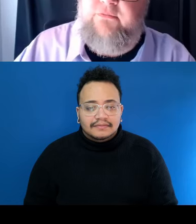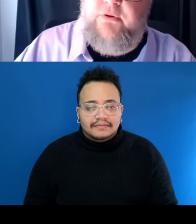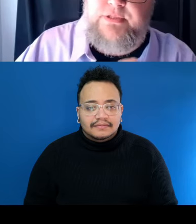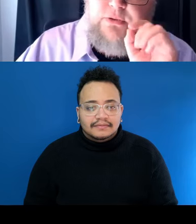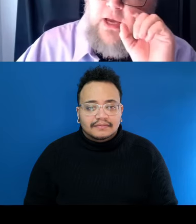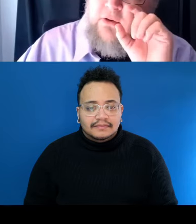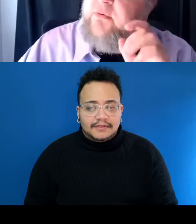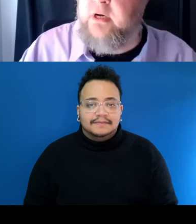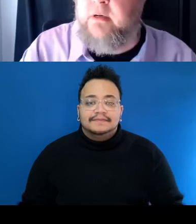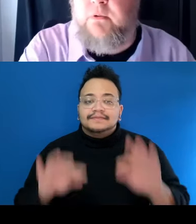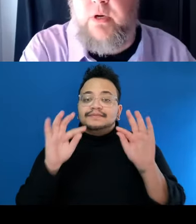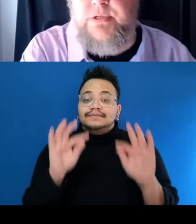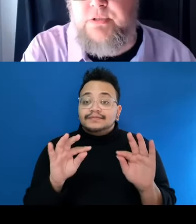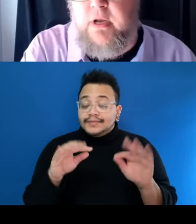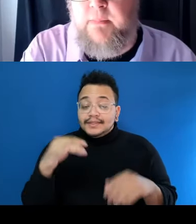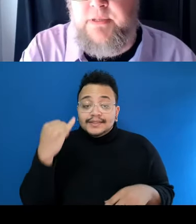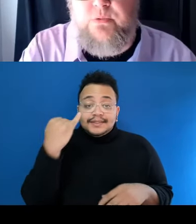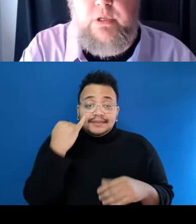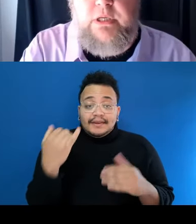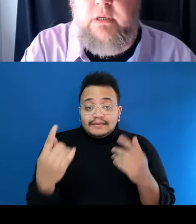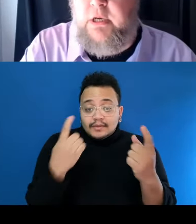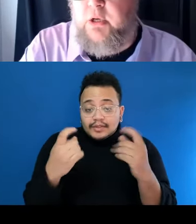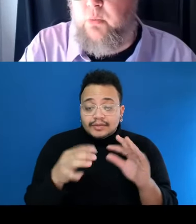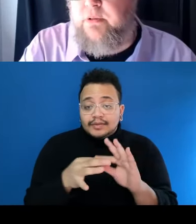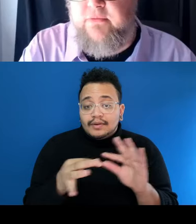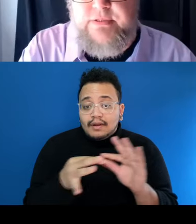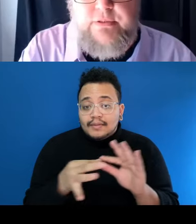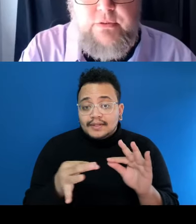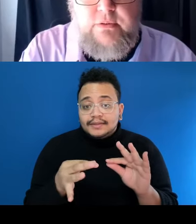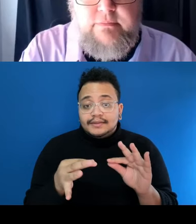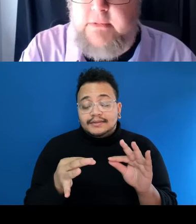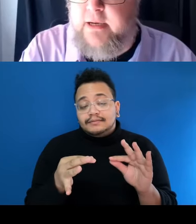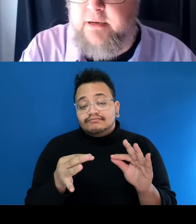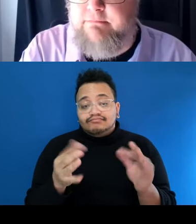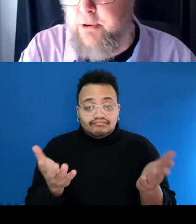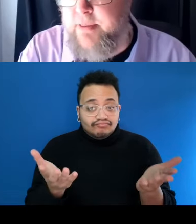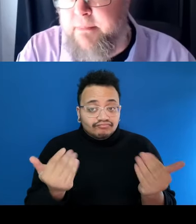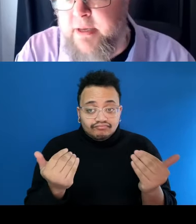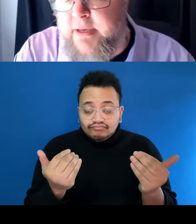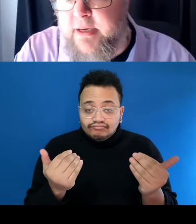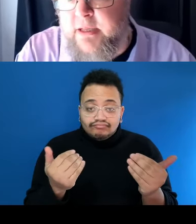If folks do have questions or comments, we would love to hear them.